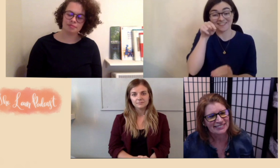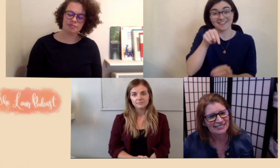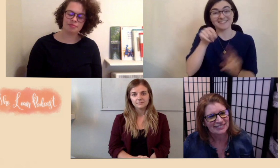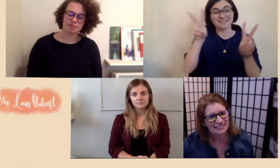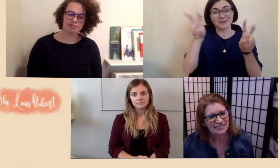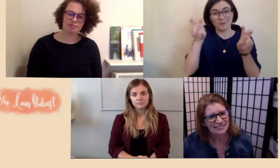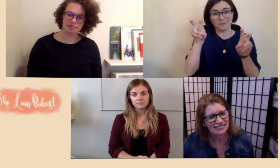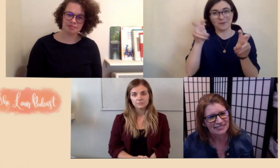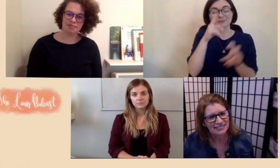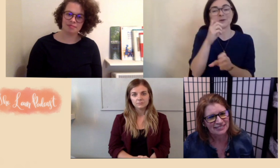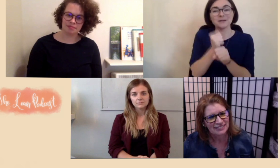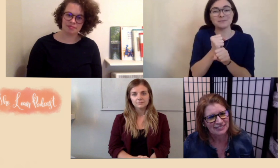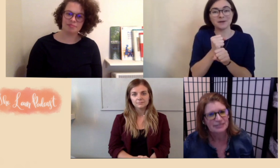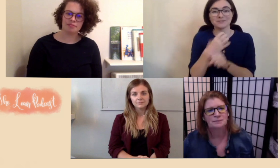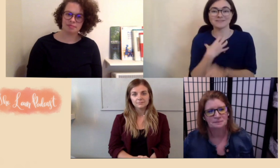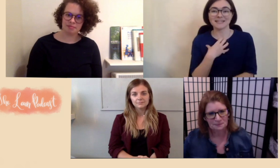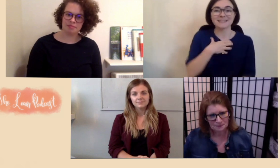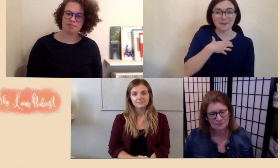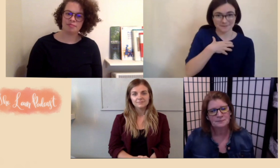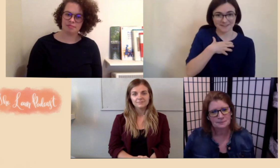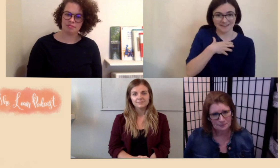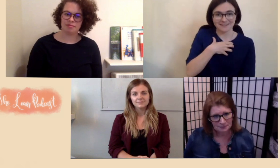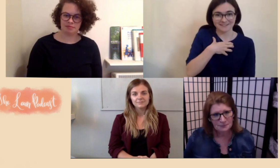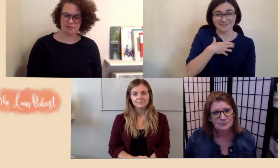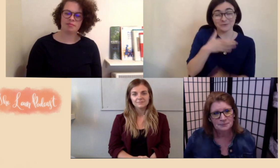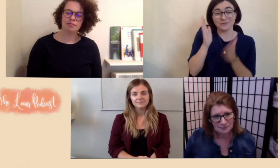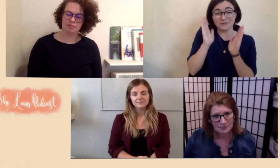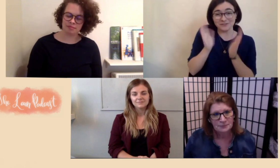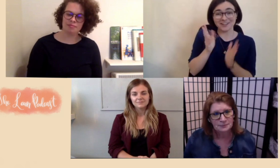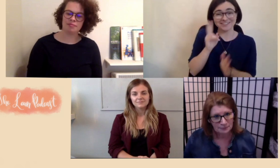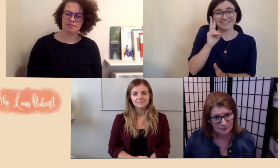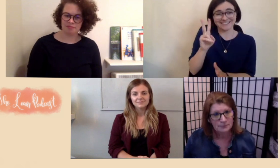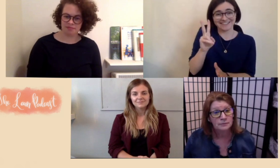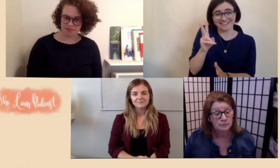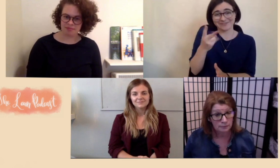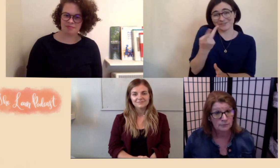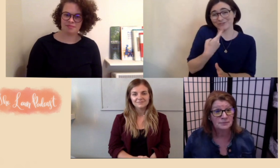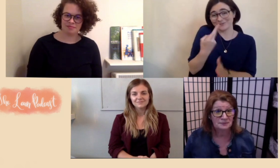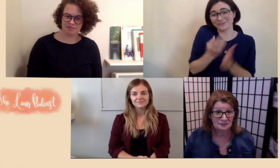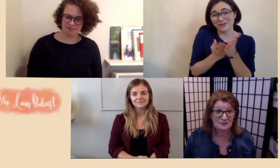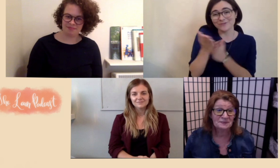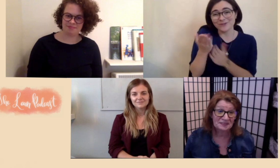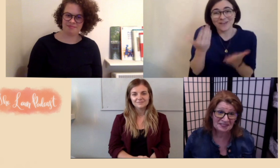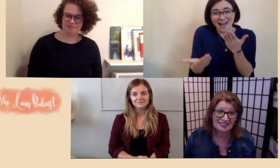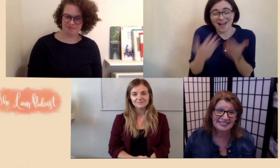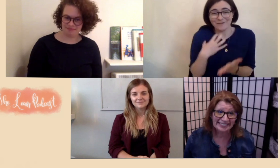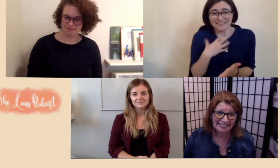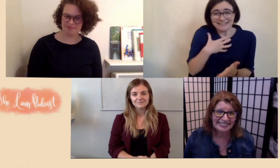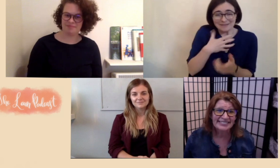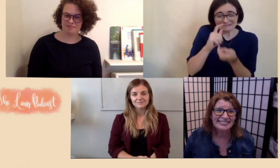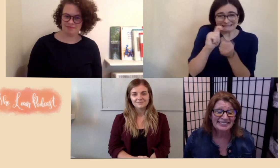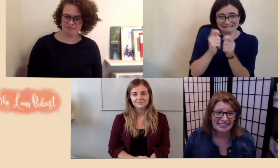You've heard a little bit about what me and Romy have gone through to try and adapt. The journey from the ironing board to the desk.